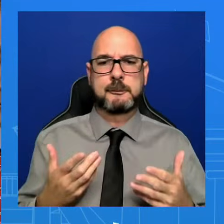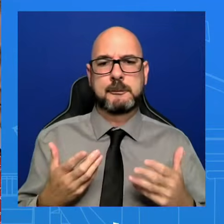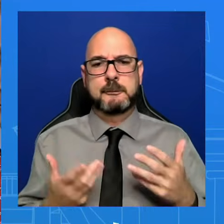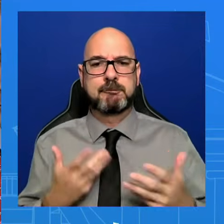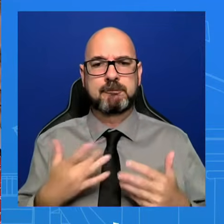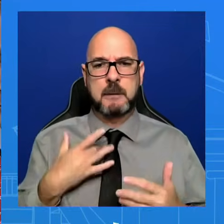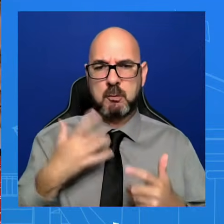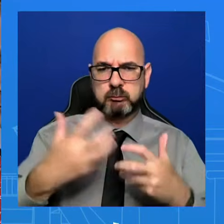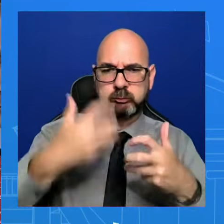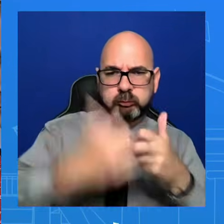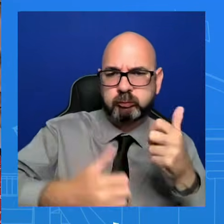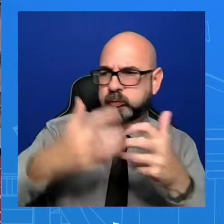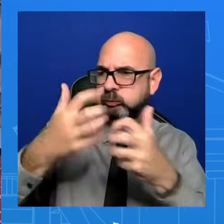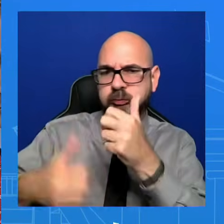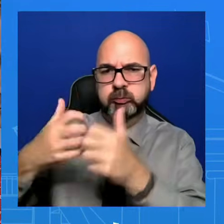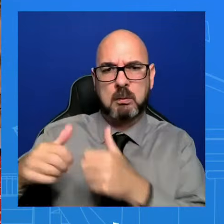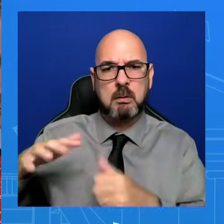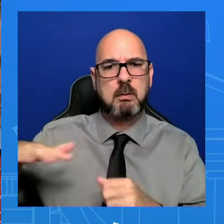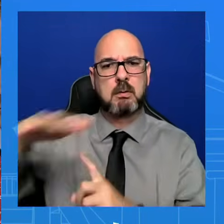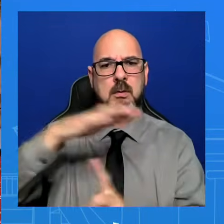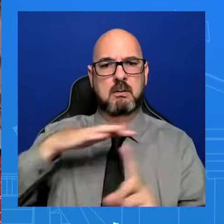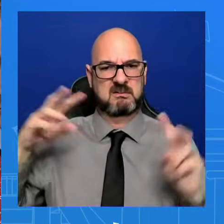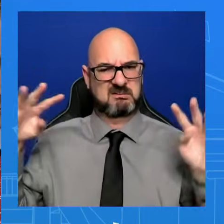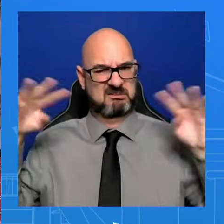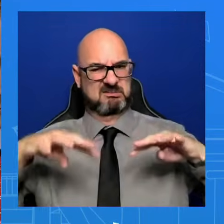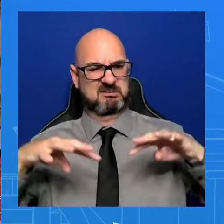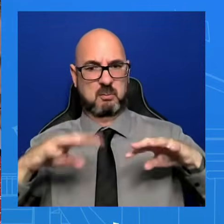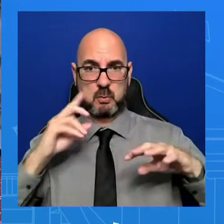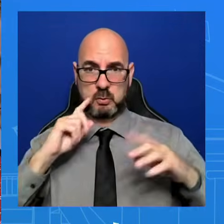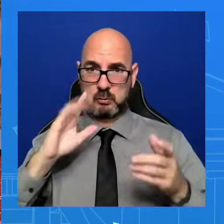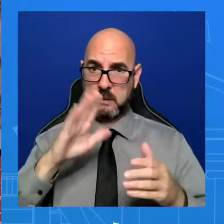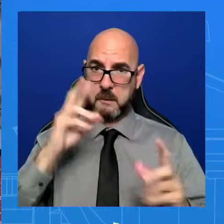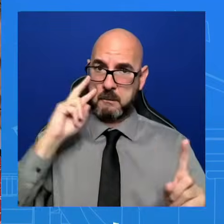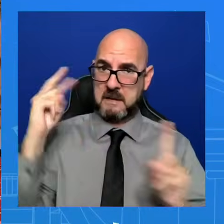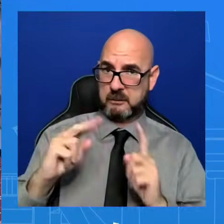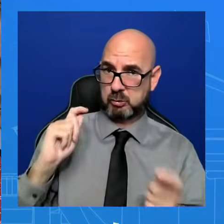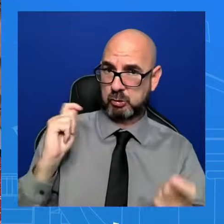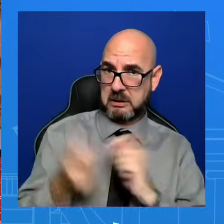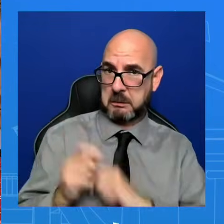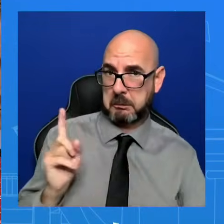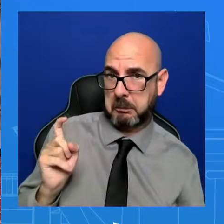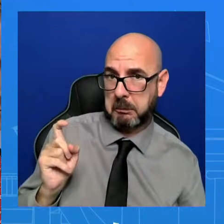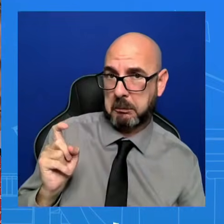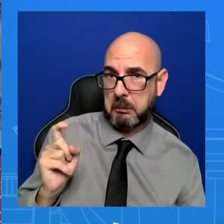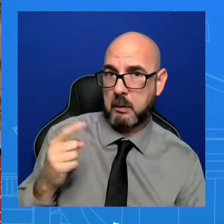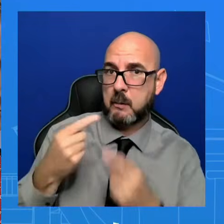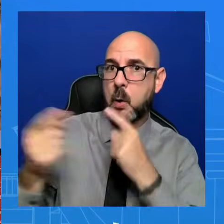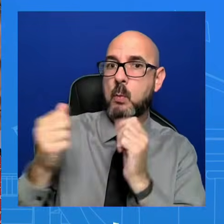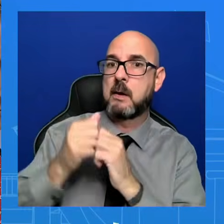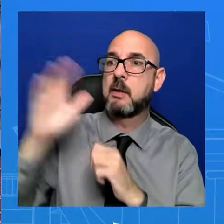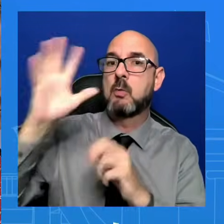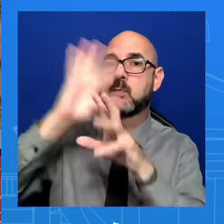may be turning against what the President is standing for and that maybe they're not hearing the antisemitism message?